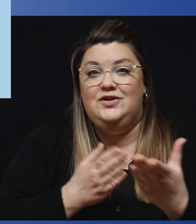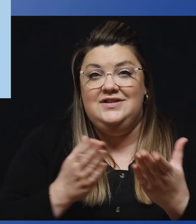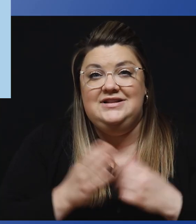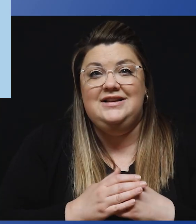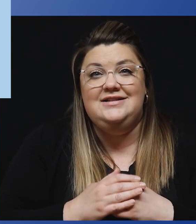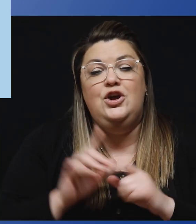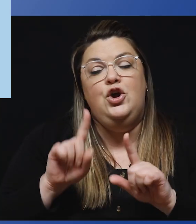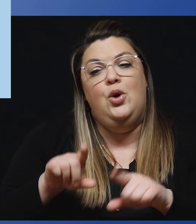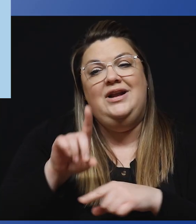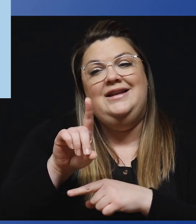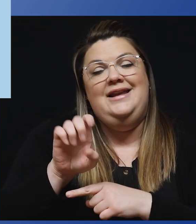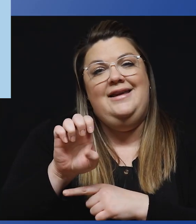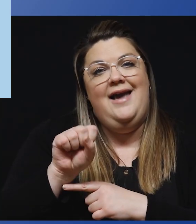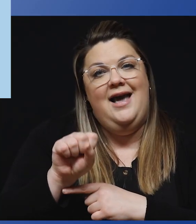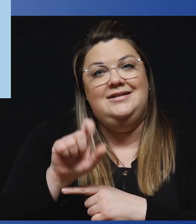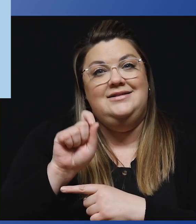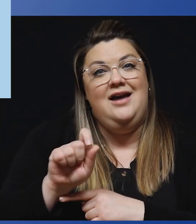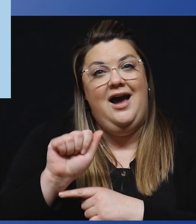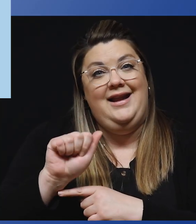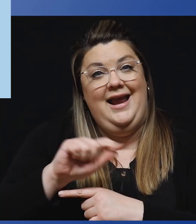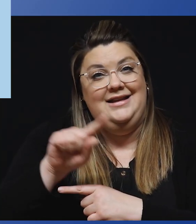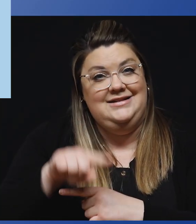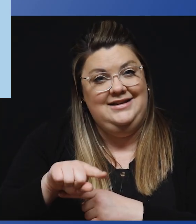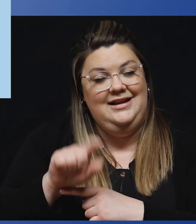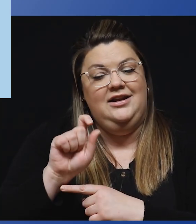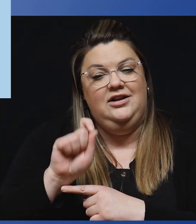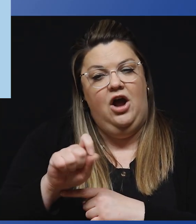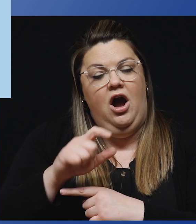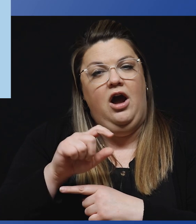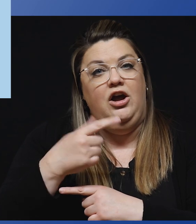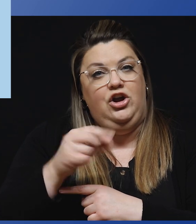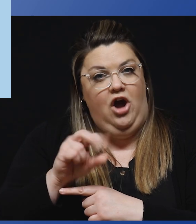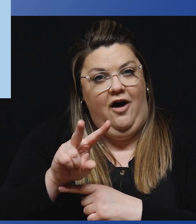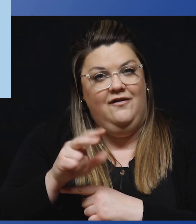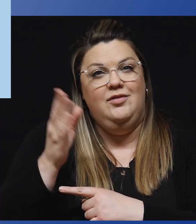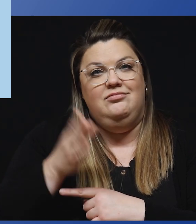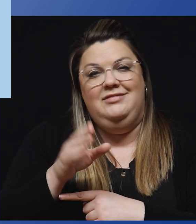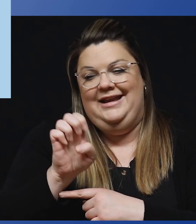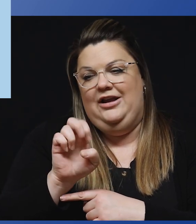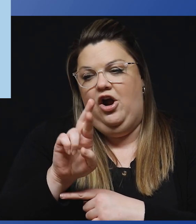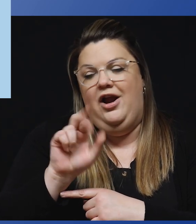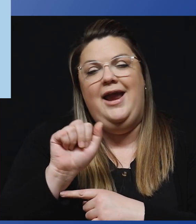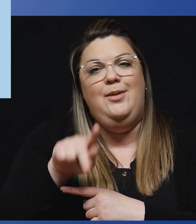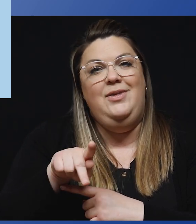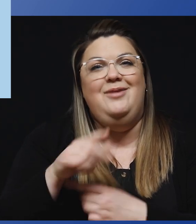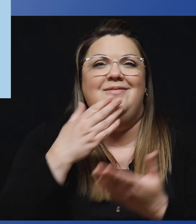go to des.az.gov/ERAP. Thanks for watching.